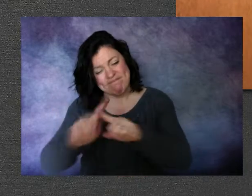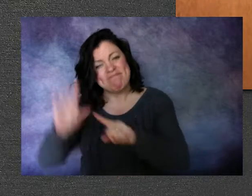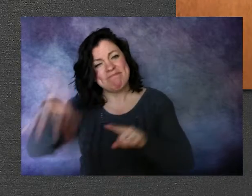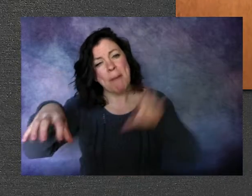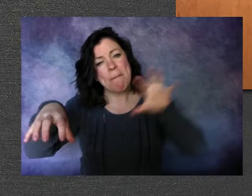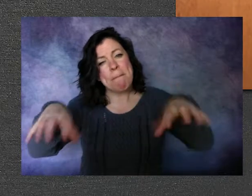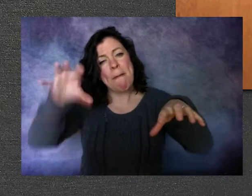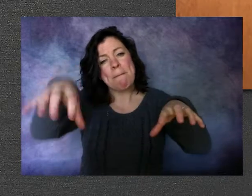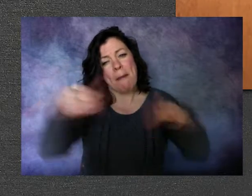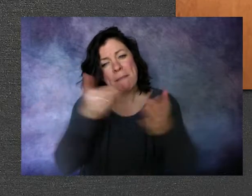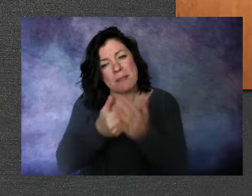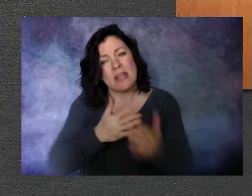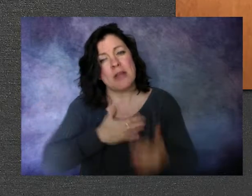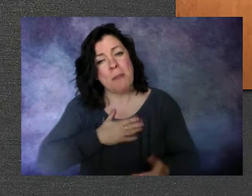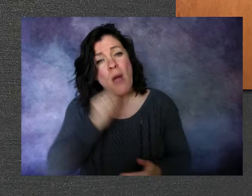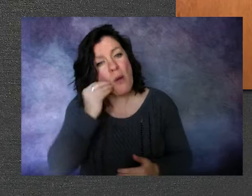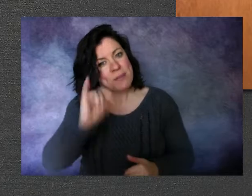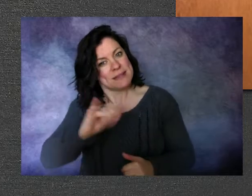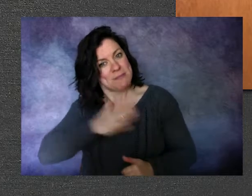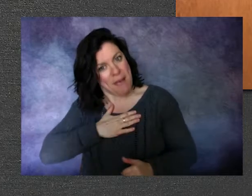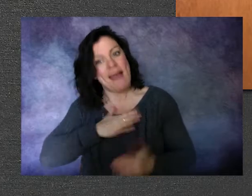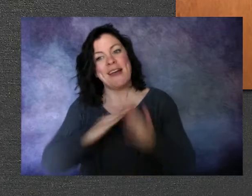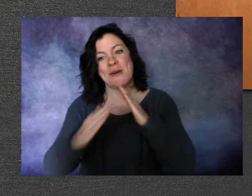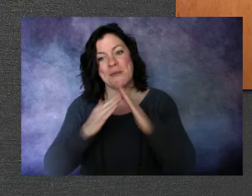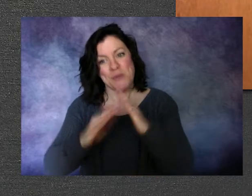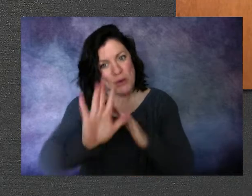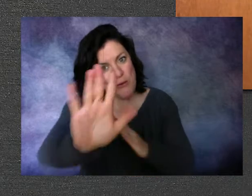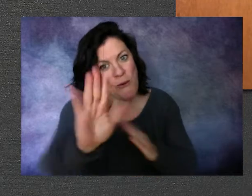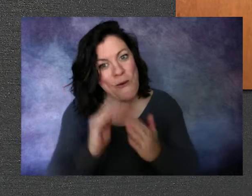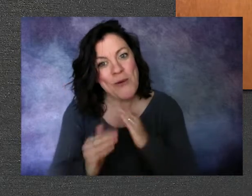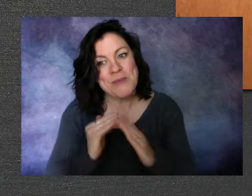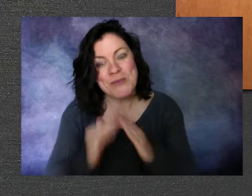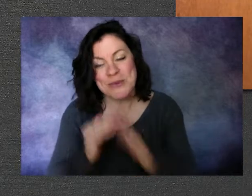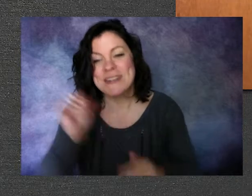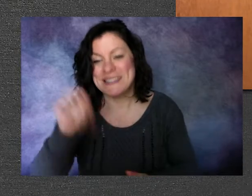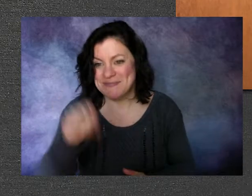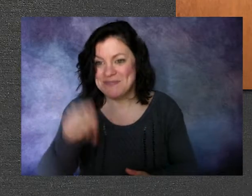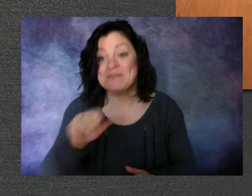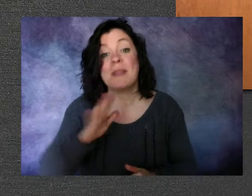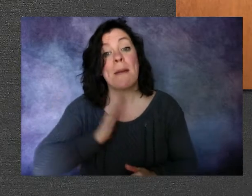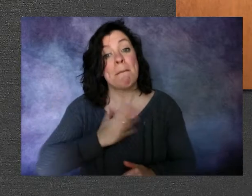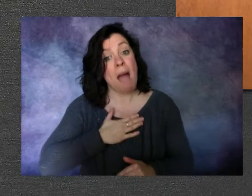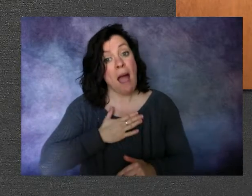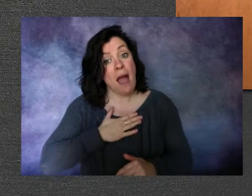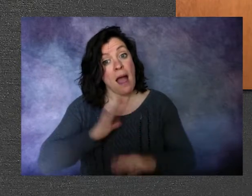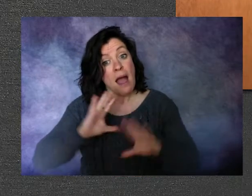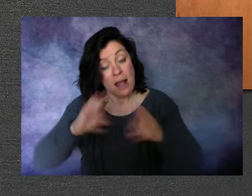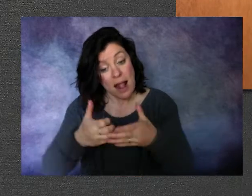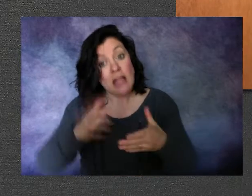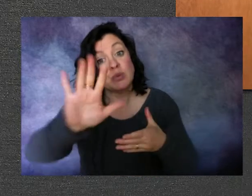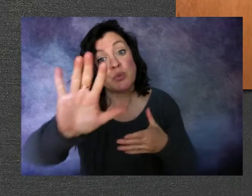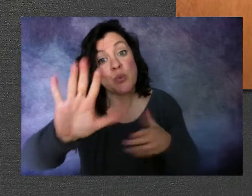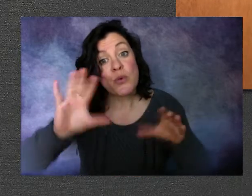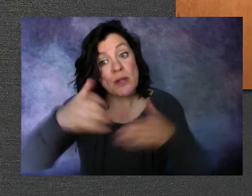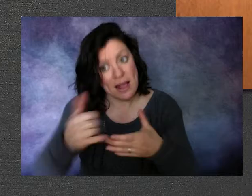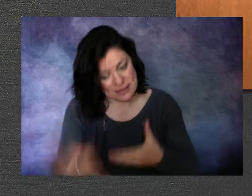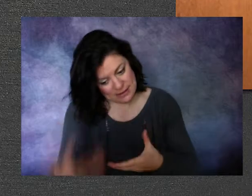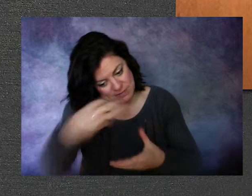All those things are part of your community. And in Ms. Chelsea's classroom, all of my students are a part of our classroom community,